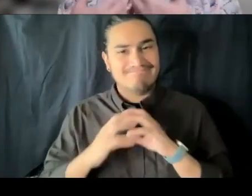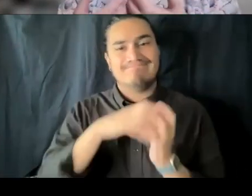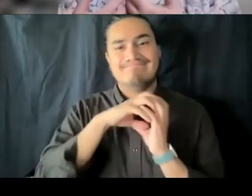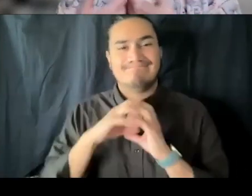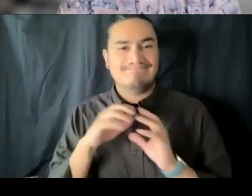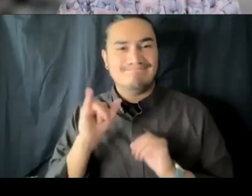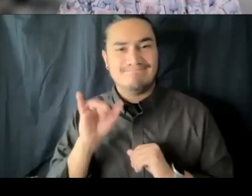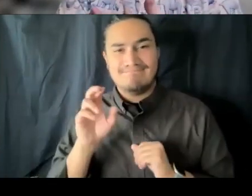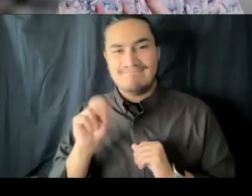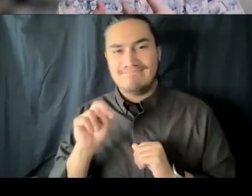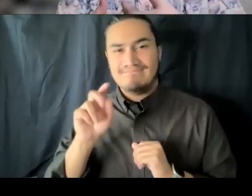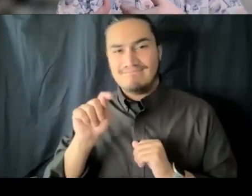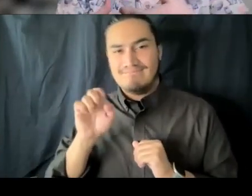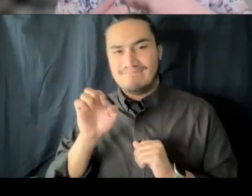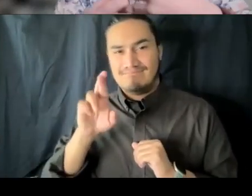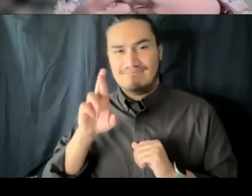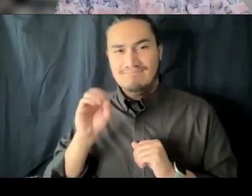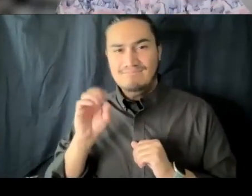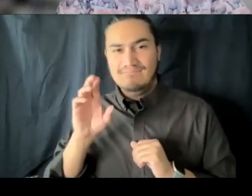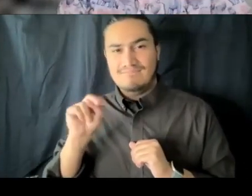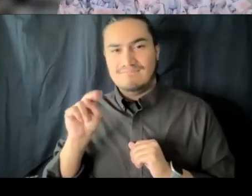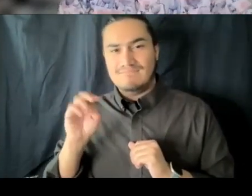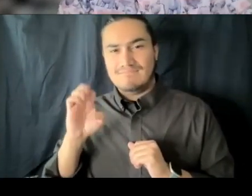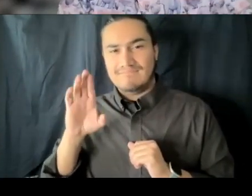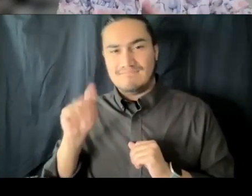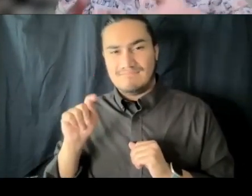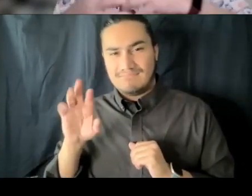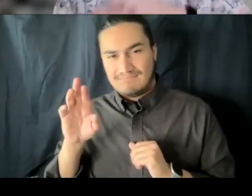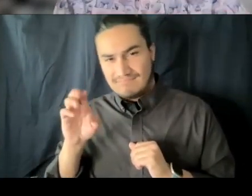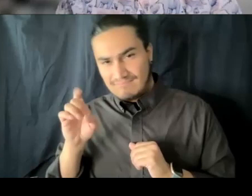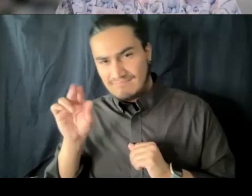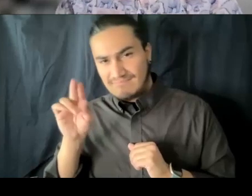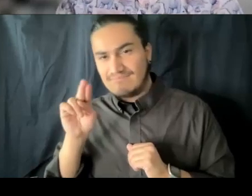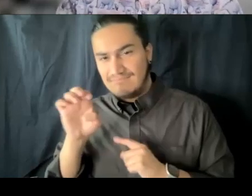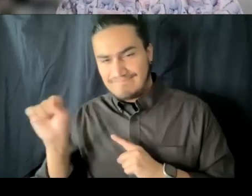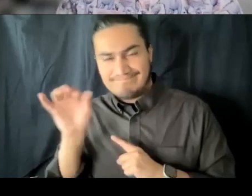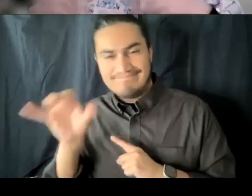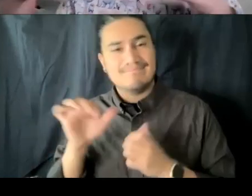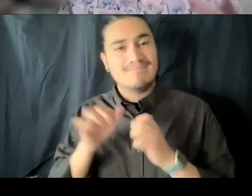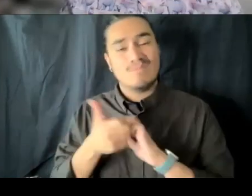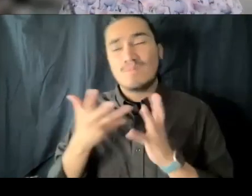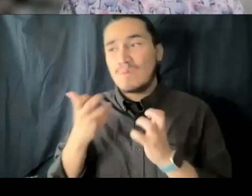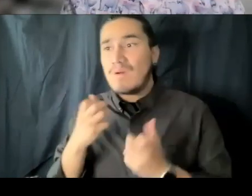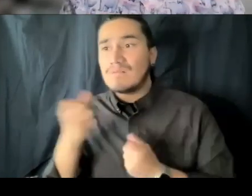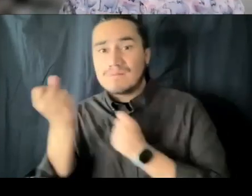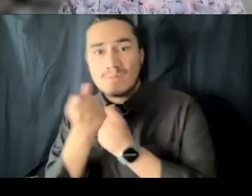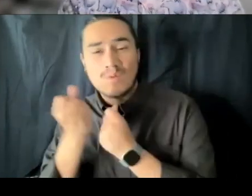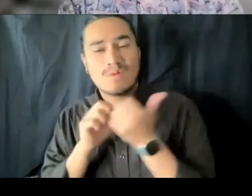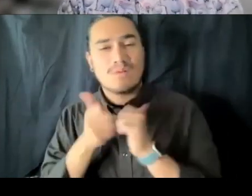the ways that we want to get support, the ways that we build community with each other,